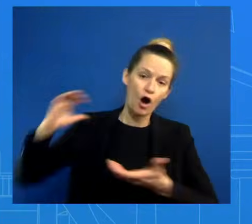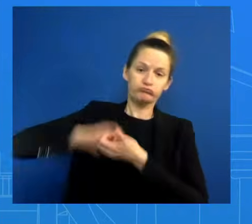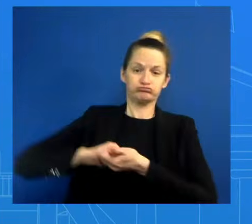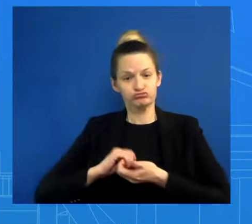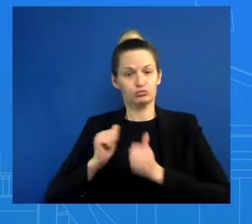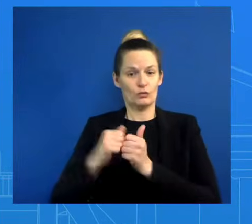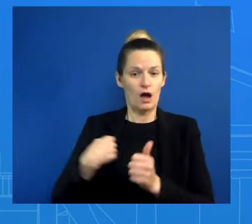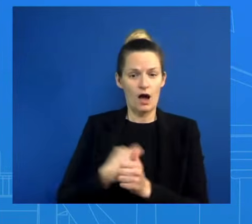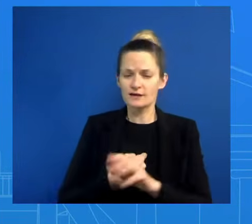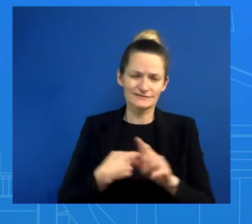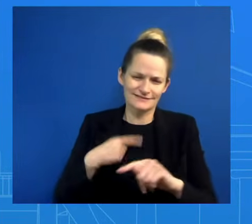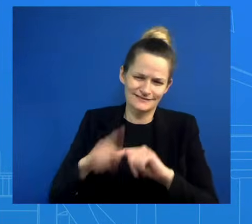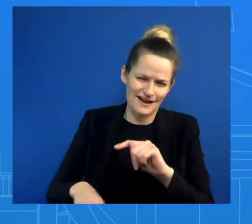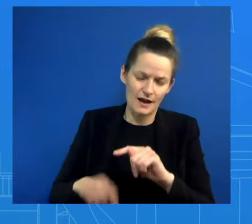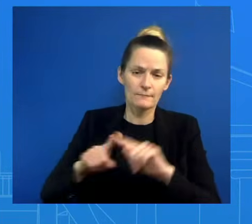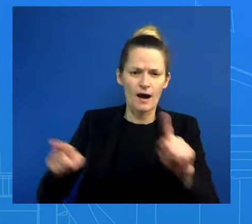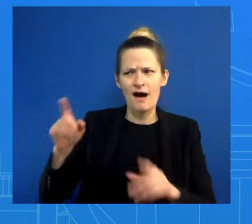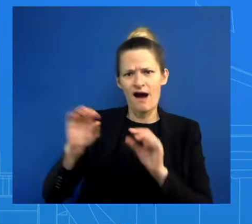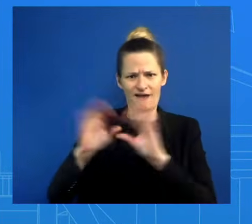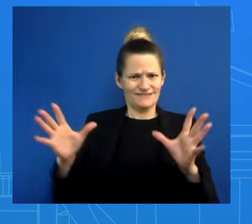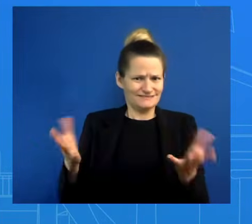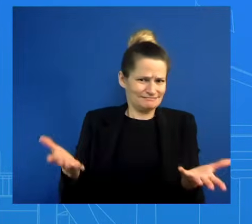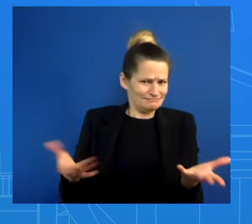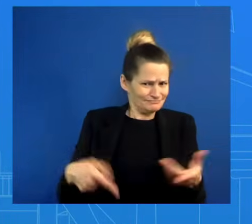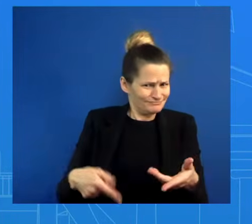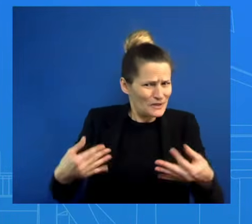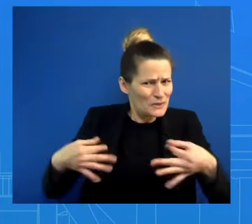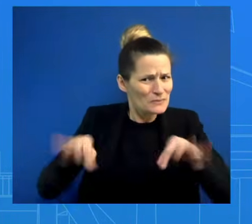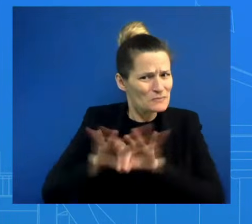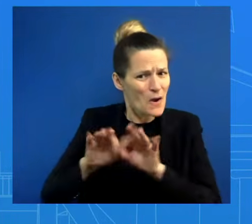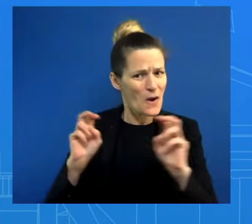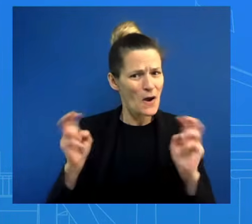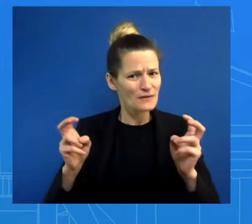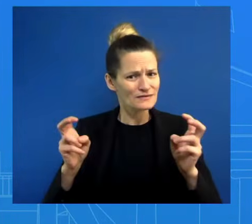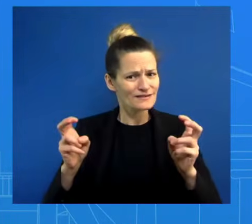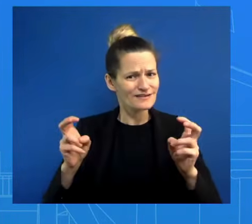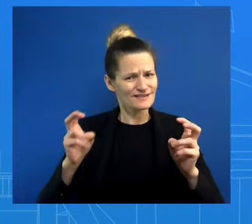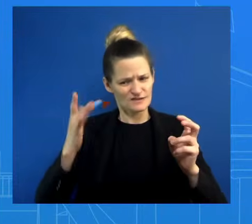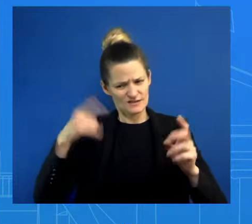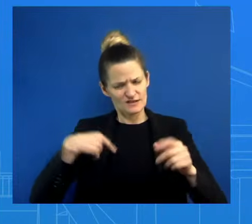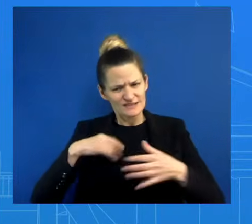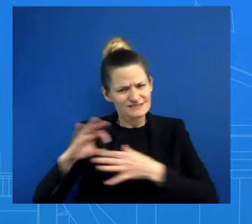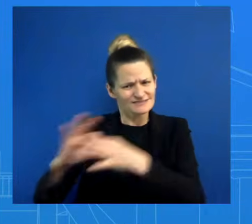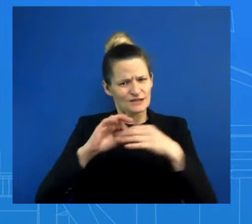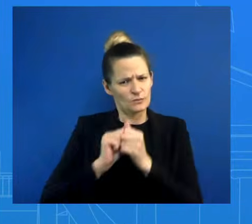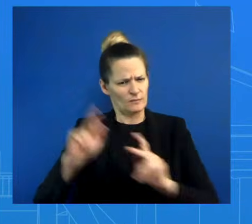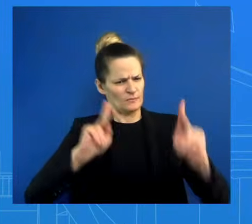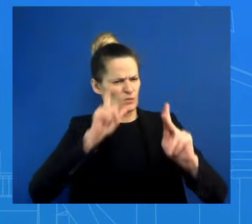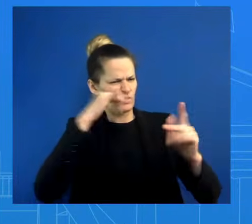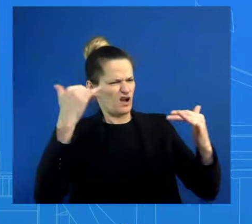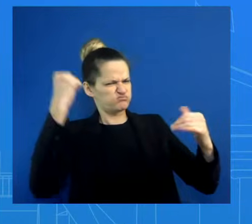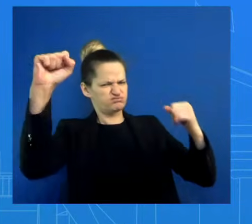that shows support for the Iranian people as we're seeing this truly brutal crackdown on the civilians there.